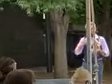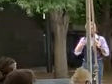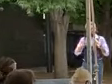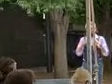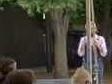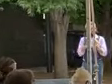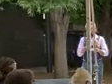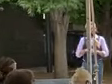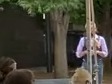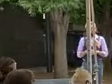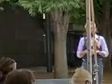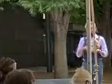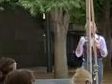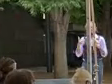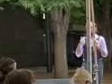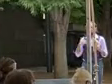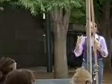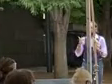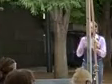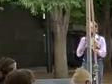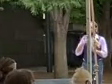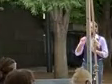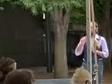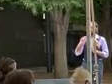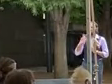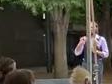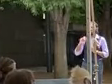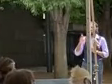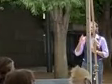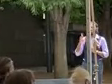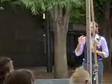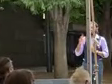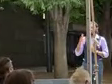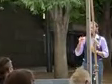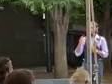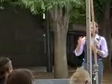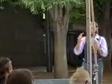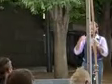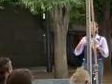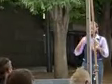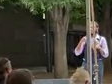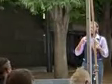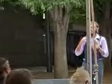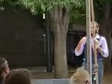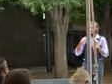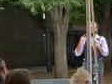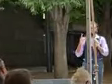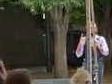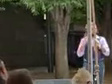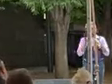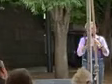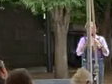At this time I would like to ask Steven Graham to come forward as we process to the statue of FDR in the wheelchair